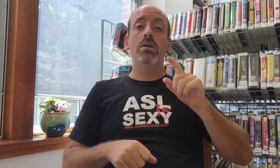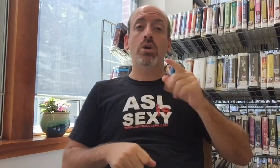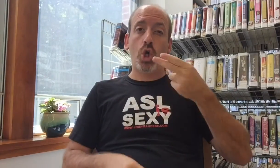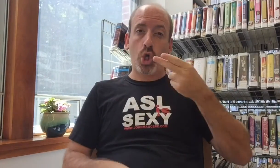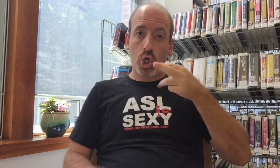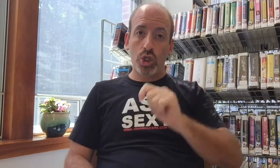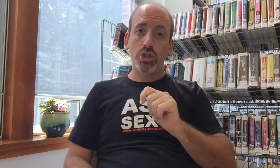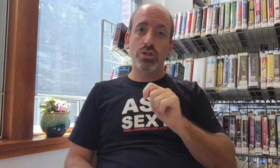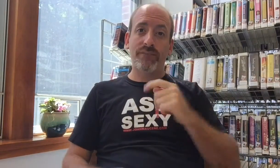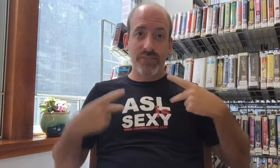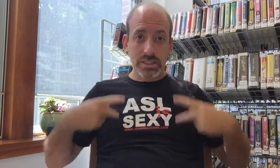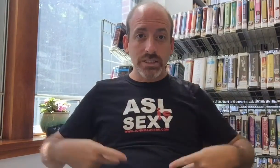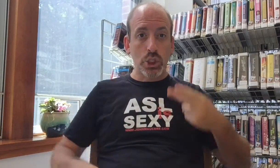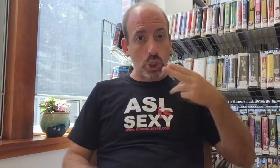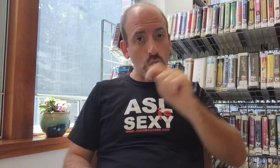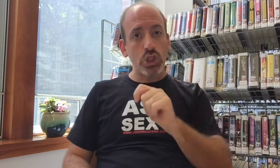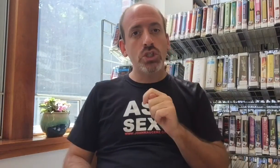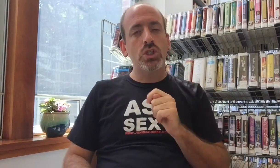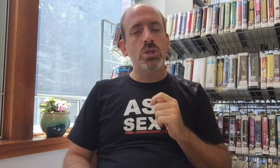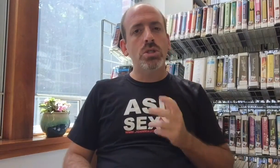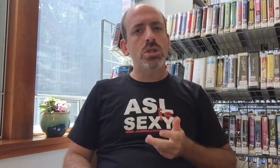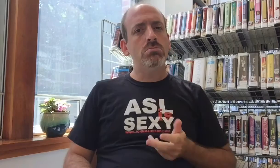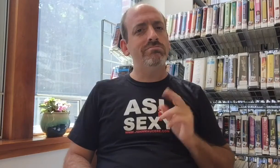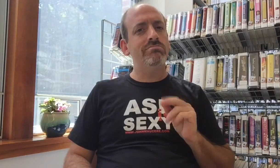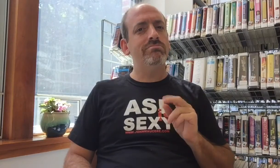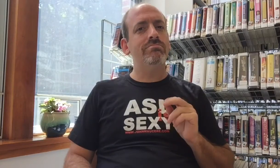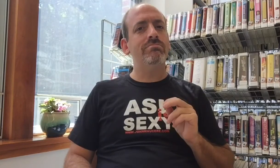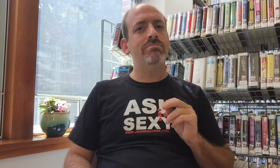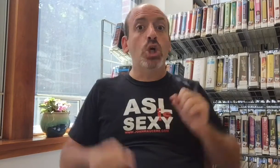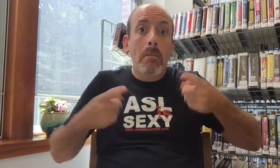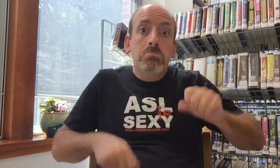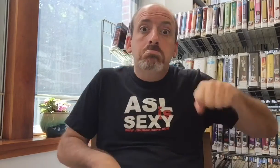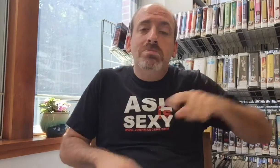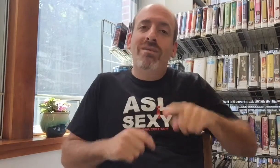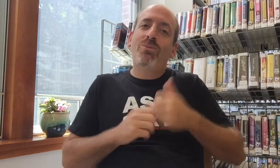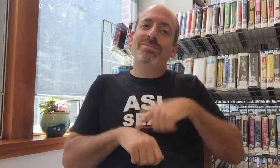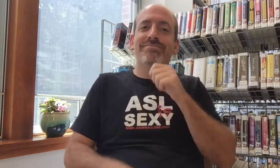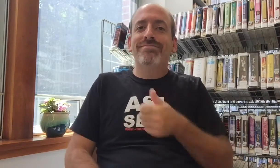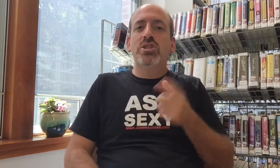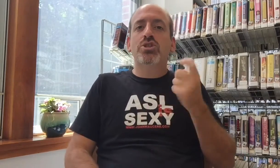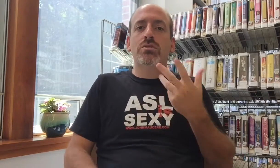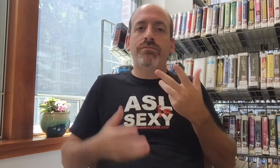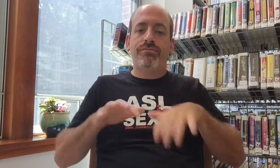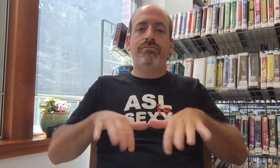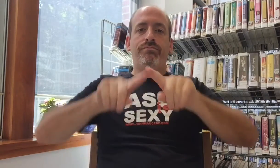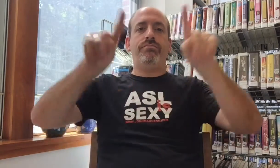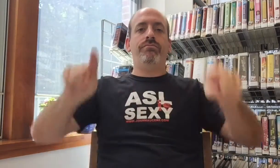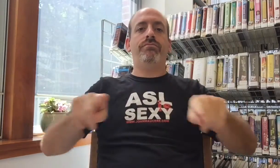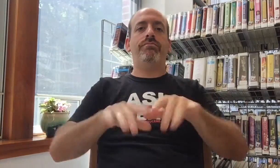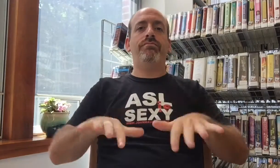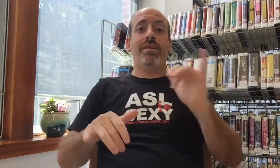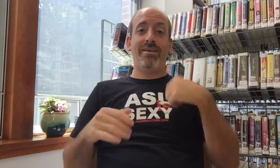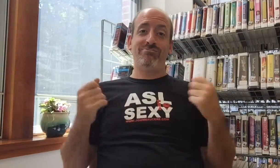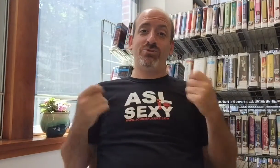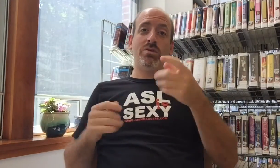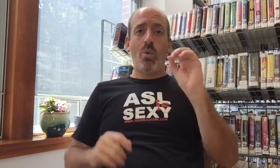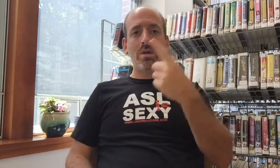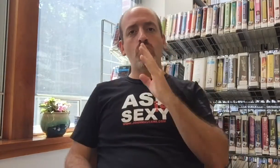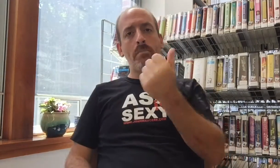actually physically hurt others? Generally, no it is not. It could happen, but mostly no. Most of time it happens to someone bullying others behind their computer screens knowing there's no one talking back to me while they are "commenting".